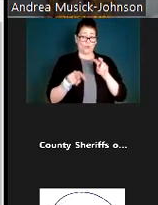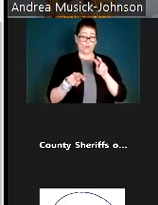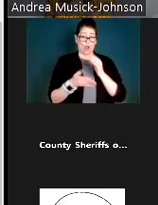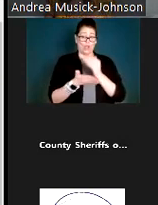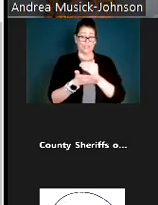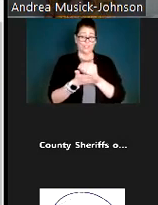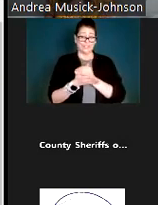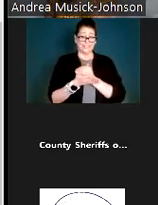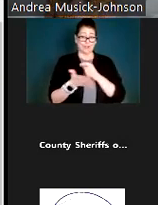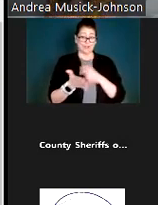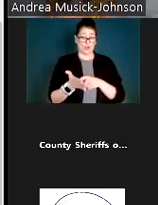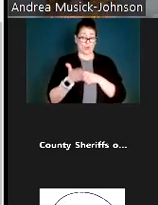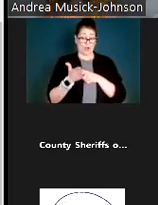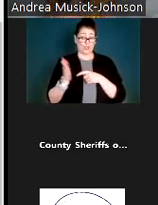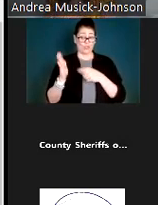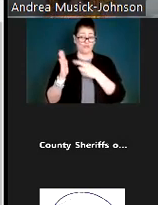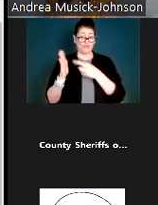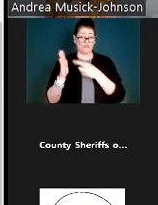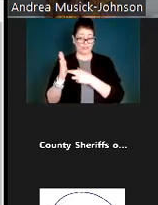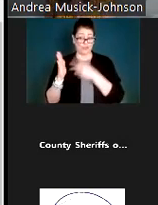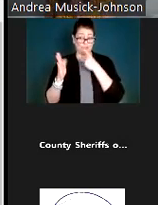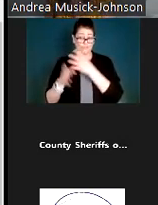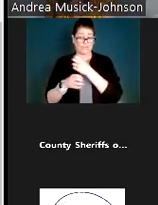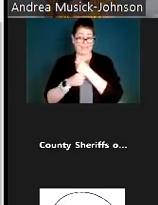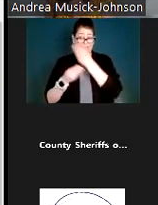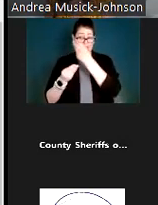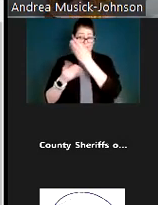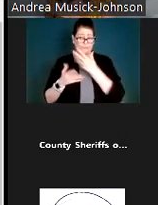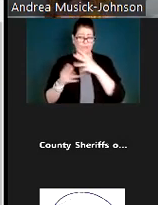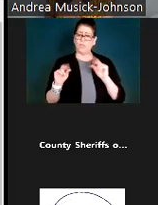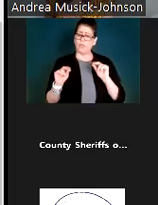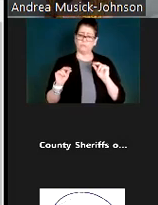a registration to receive notifications. You can just keep them here for quick access.